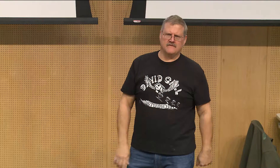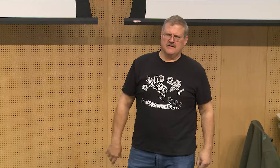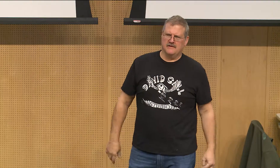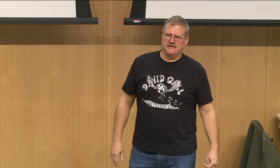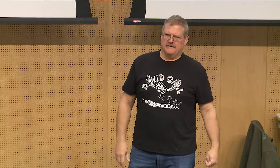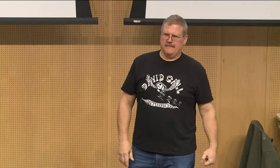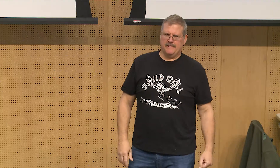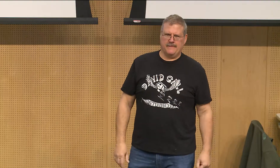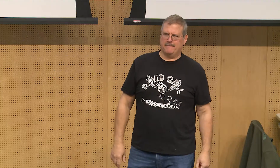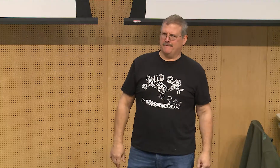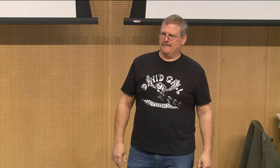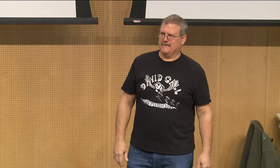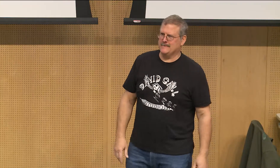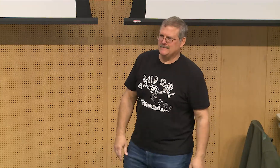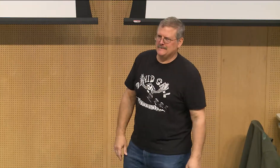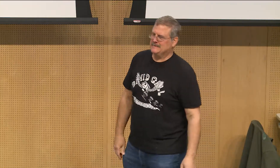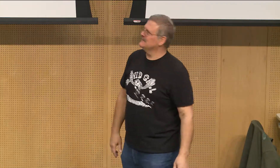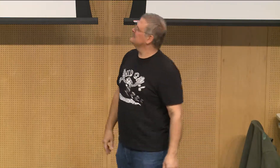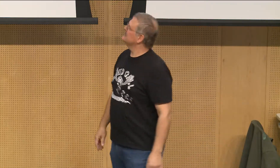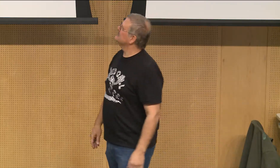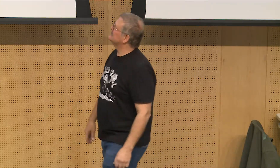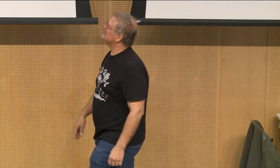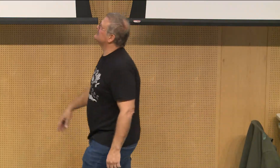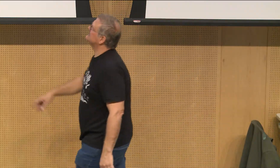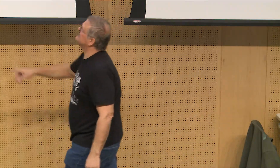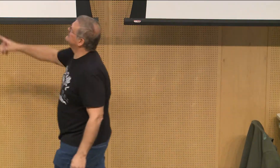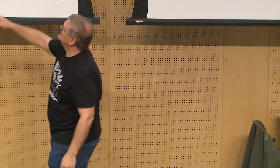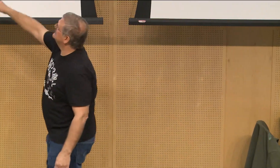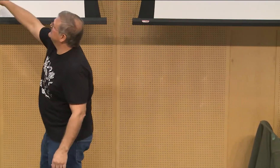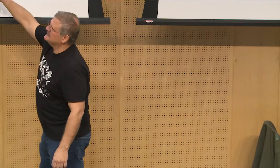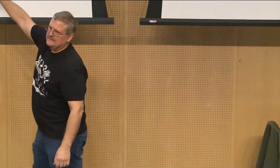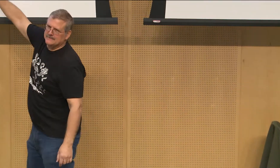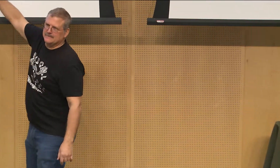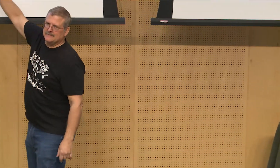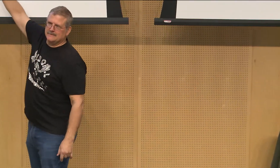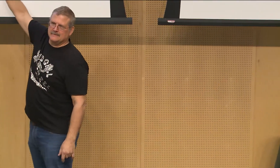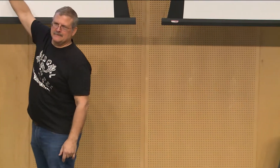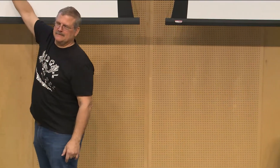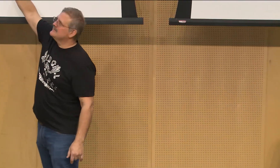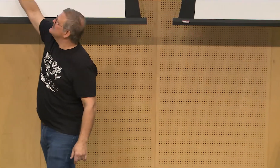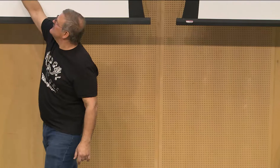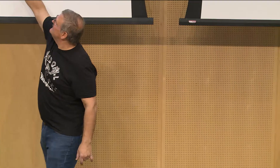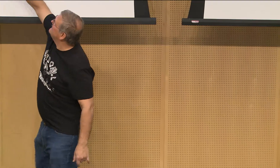and do you see the "I Love You" symbol in there? See the mother's hand holding on to the baby's arm